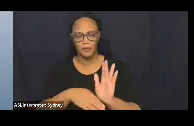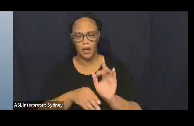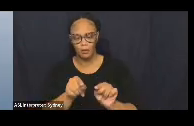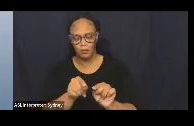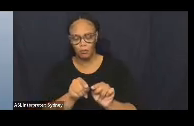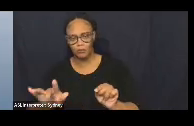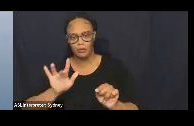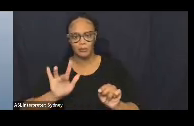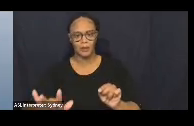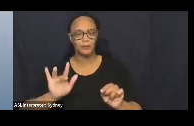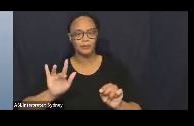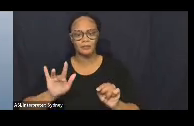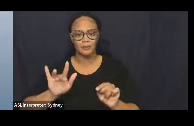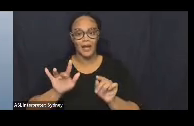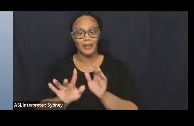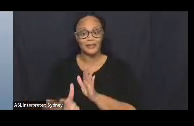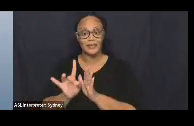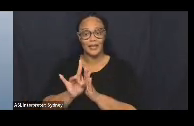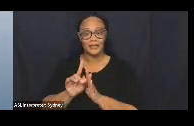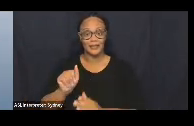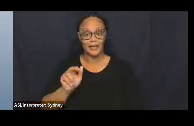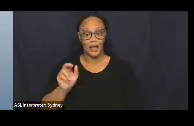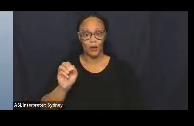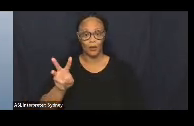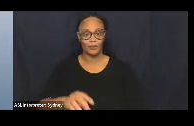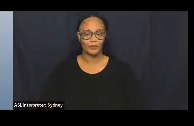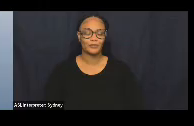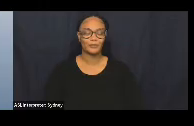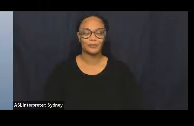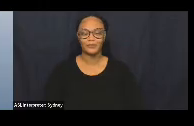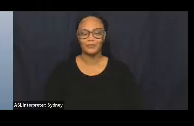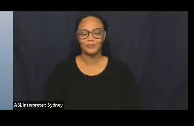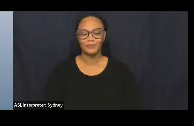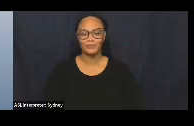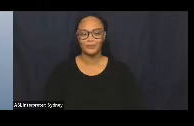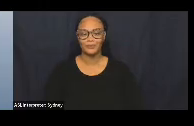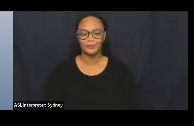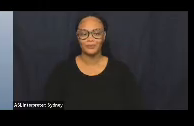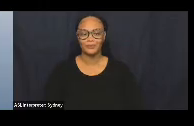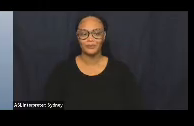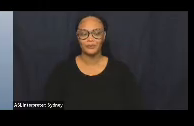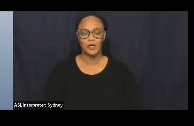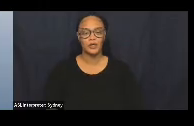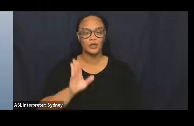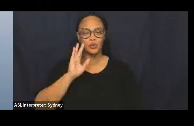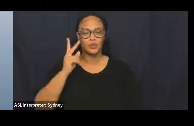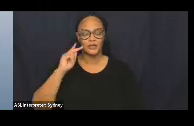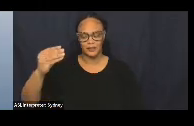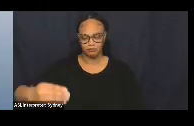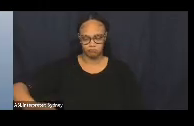arrow. This opens up a menu where you can select the translation button. And if it's turned blue,